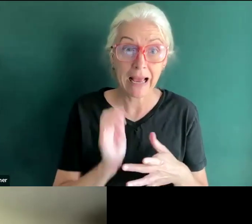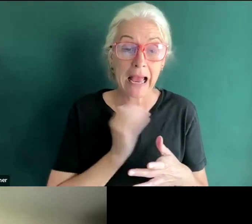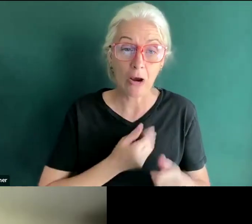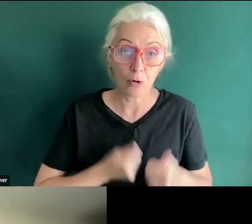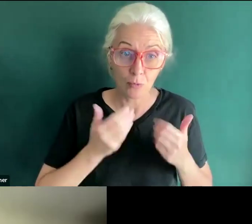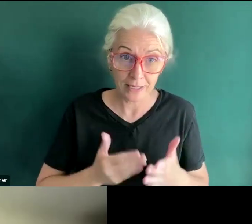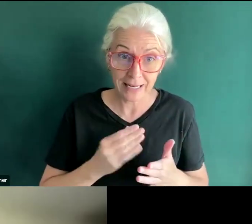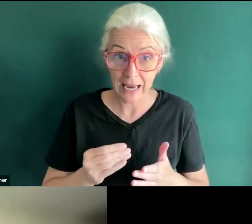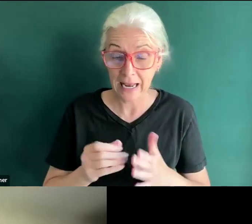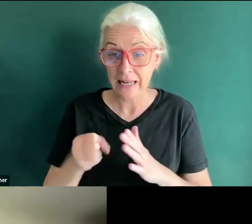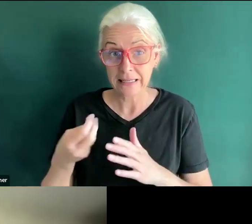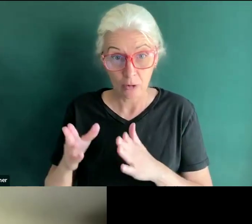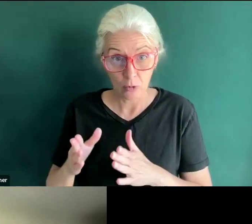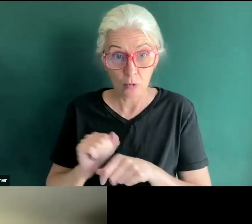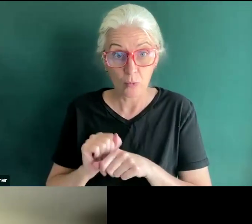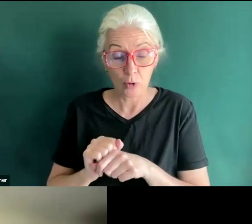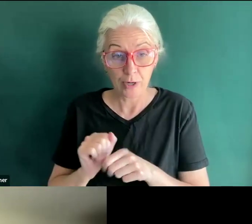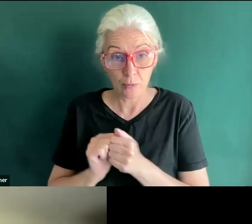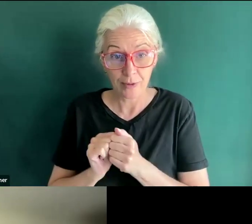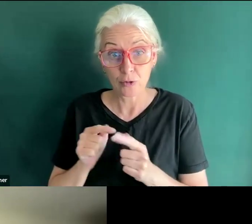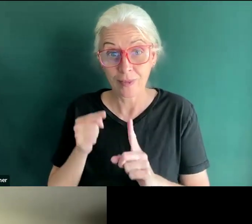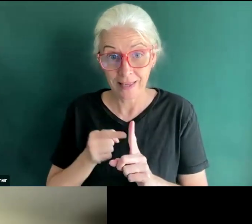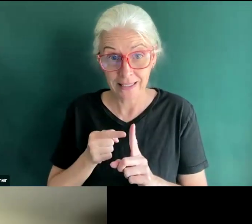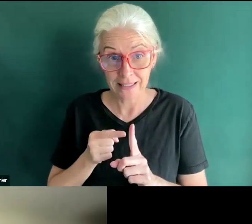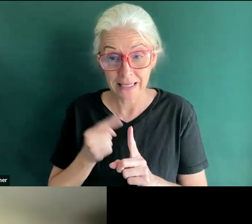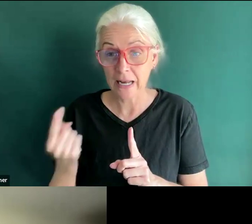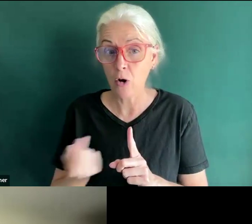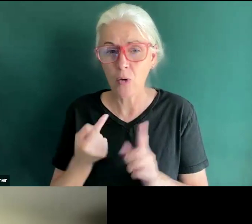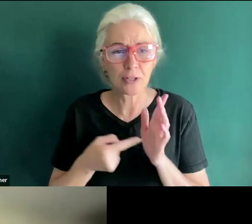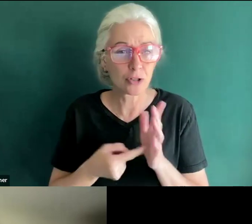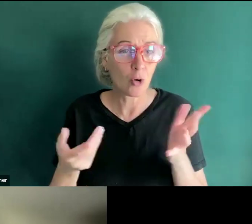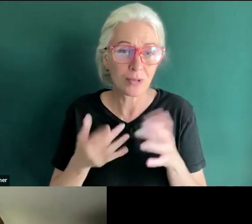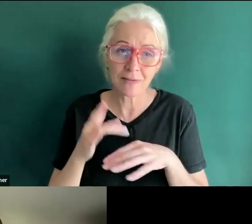as well as the stakeholders that we're working with, to this and only show what is available in